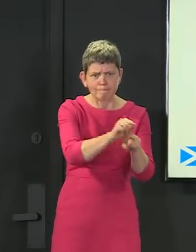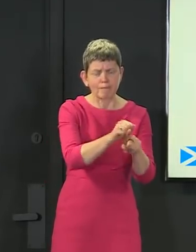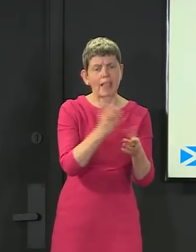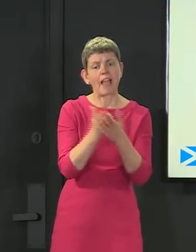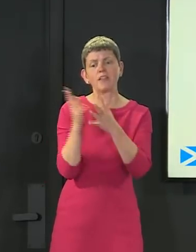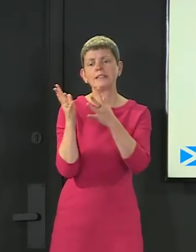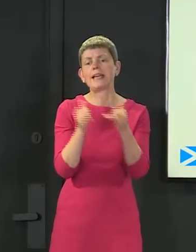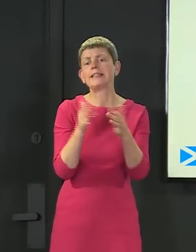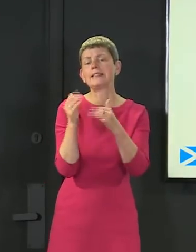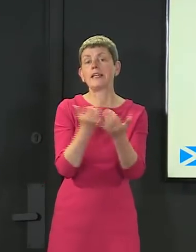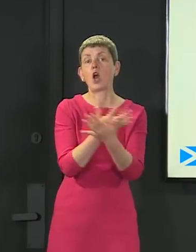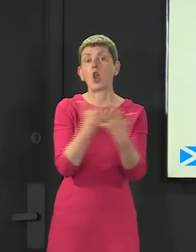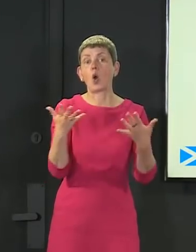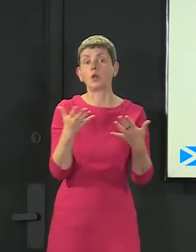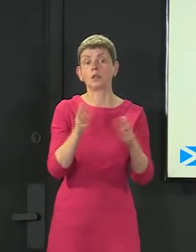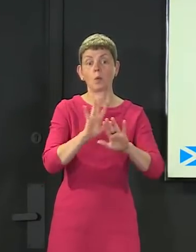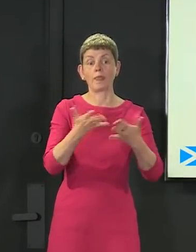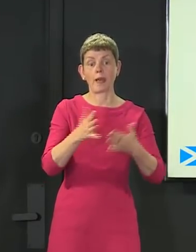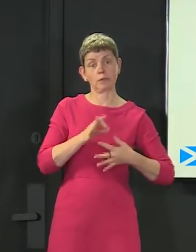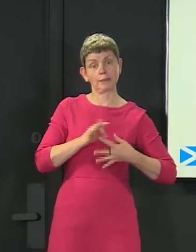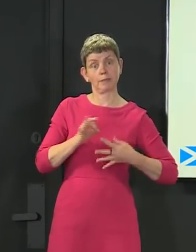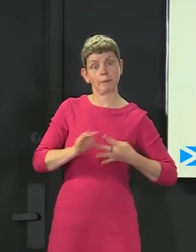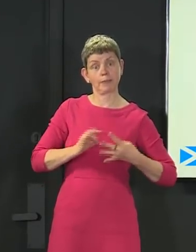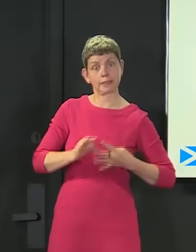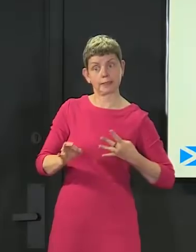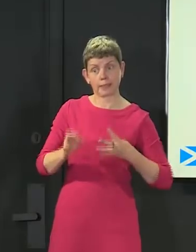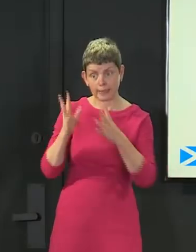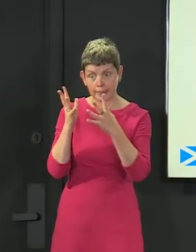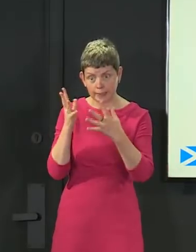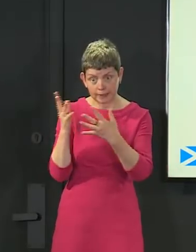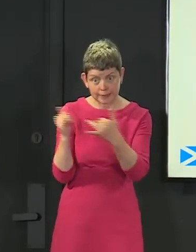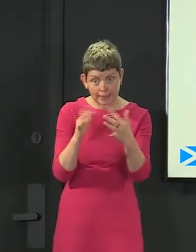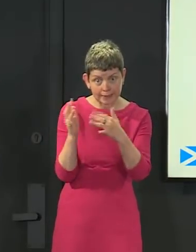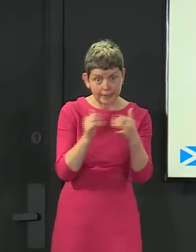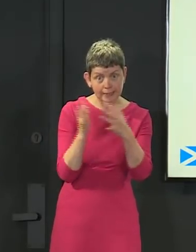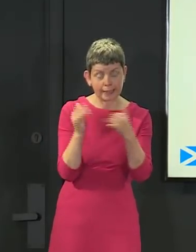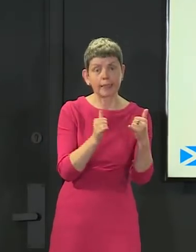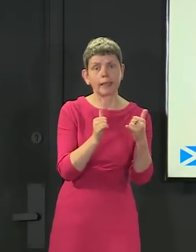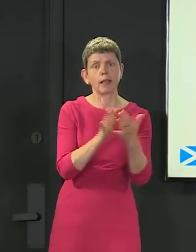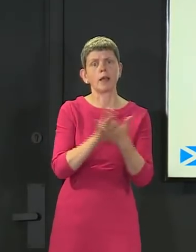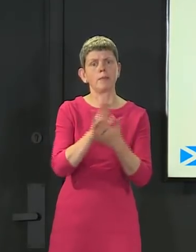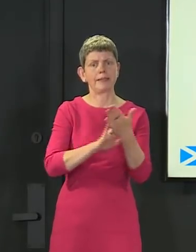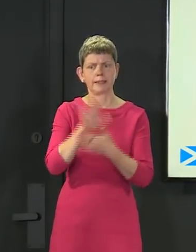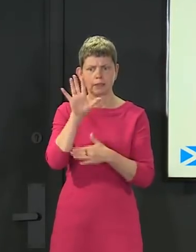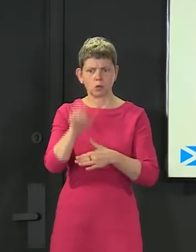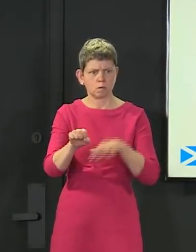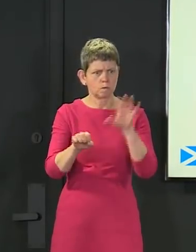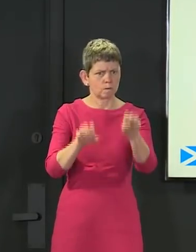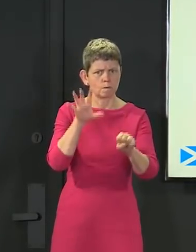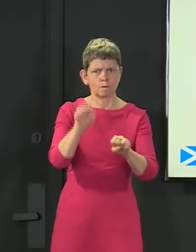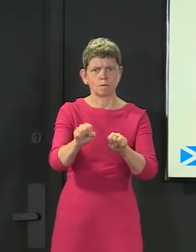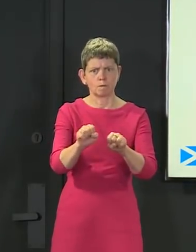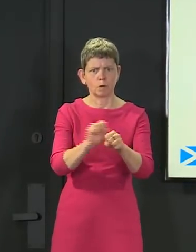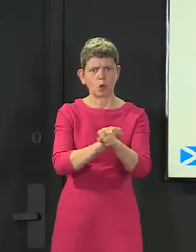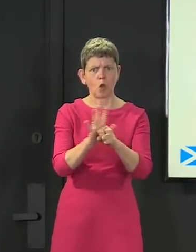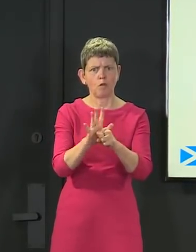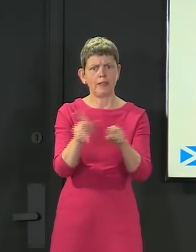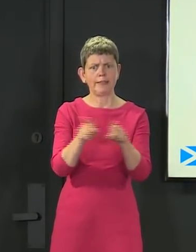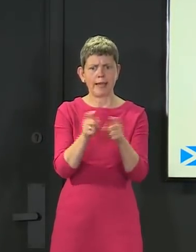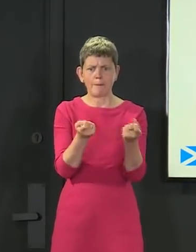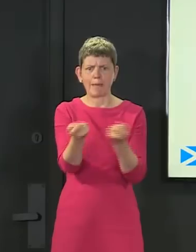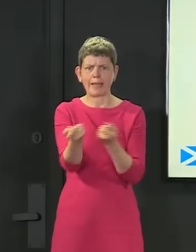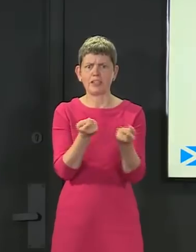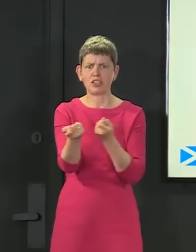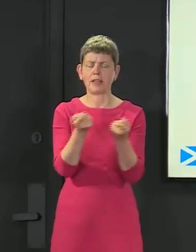and finding cases managing those outbreaks so this is a well understood um area of infection just now